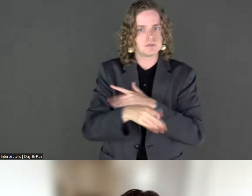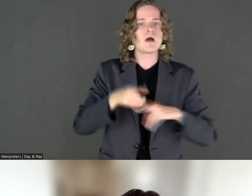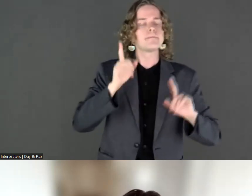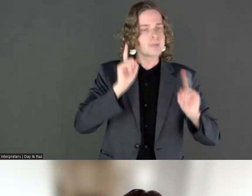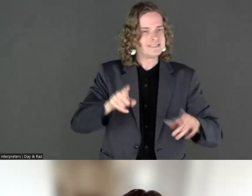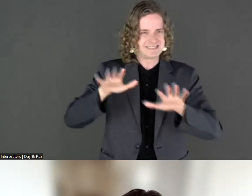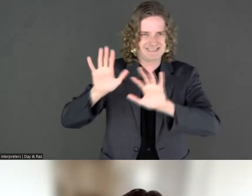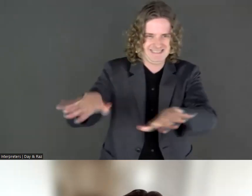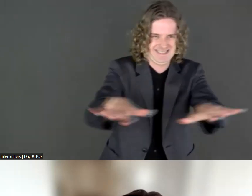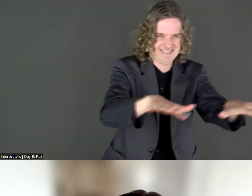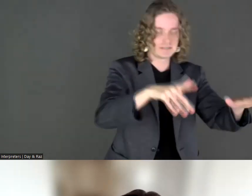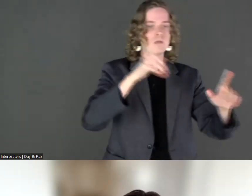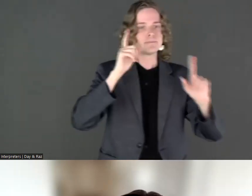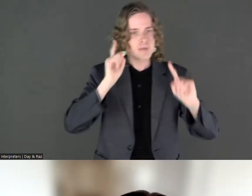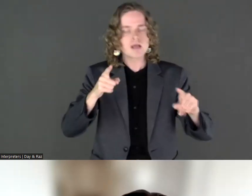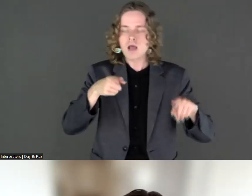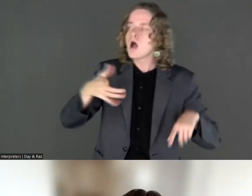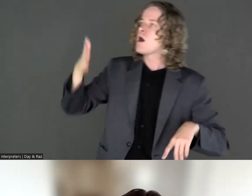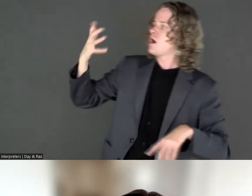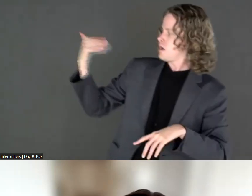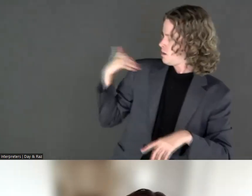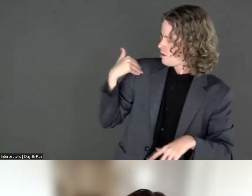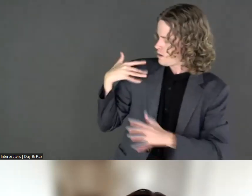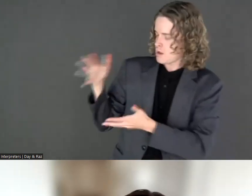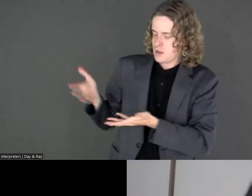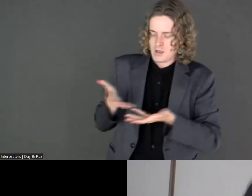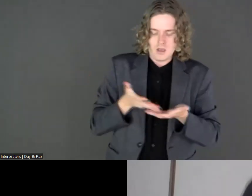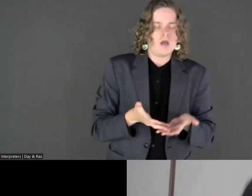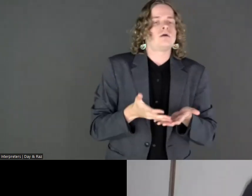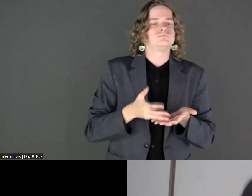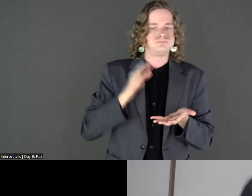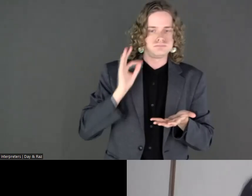local op eds. And overcoming a lot of the challenges that we're still seeing to that.